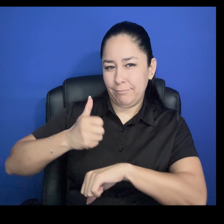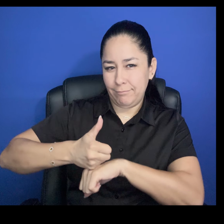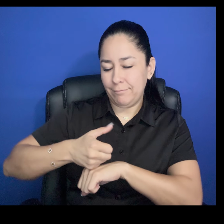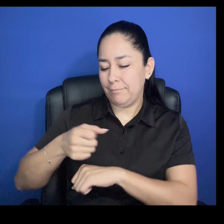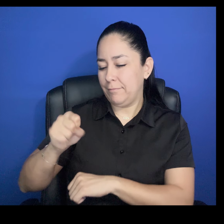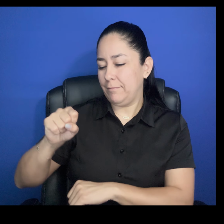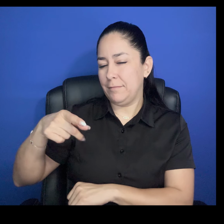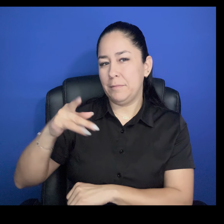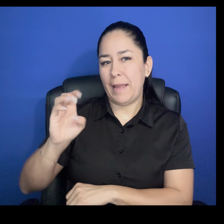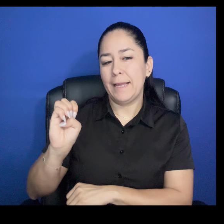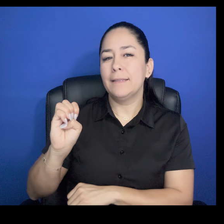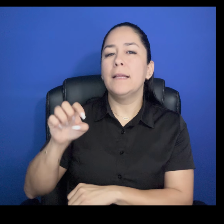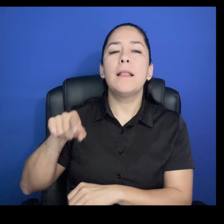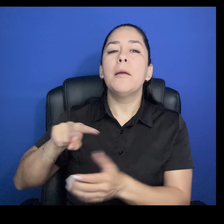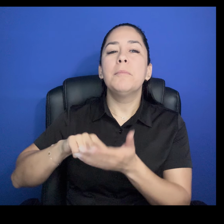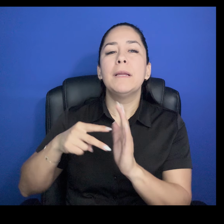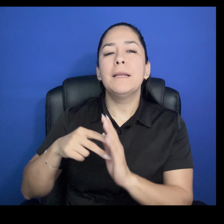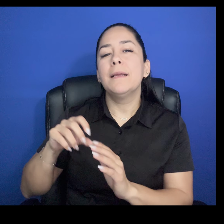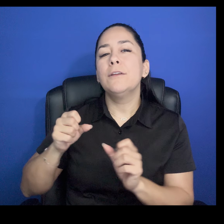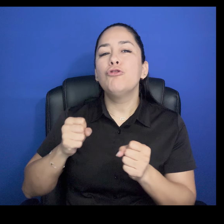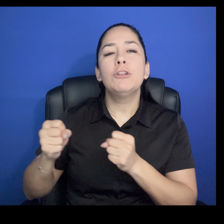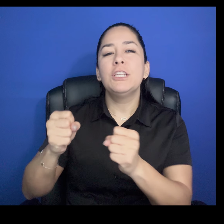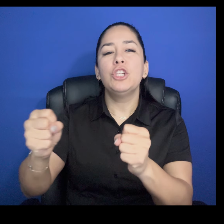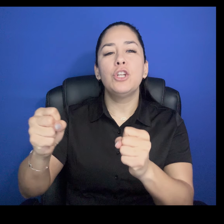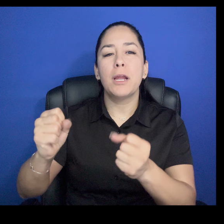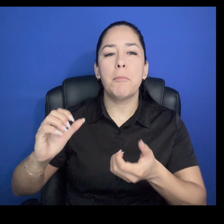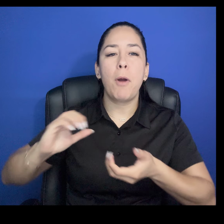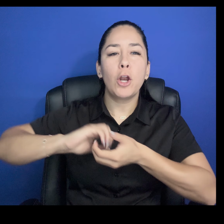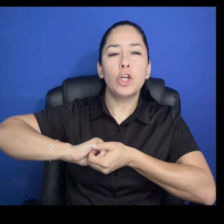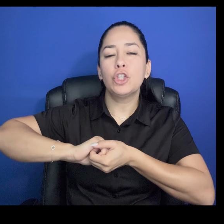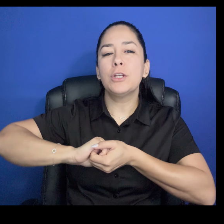which stands for Strategic Partnership and Community Engagement Unit. Preparándonos